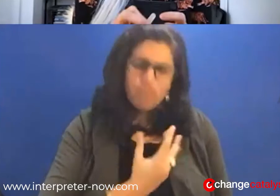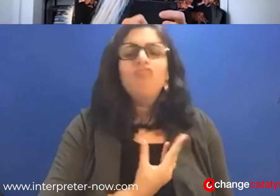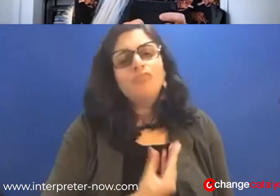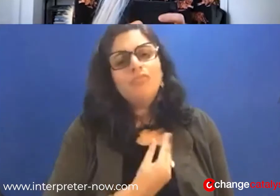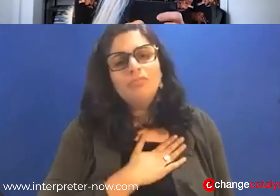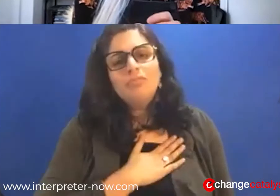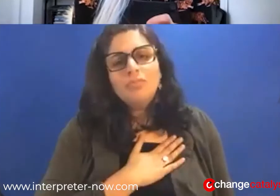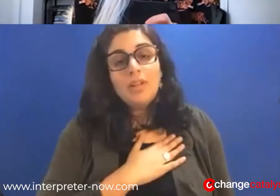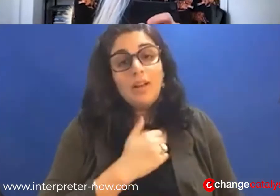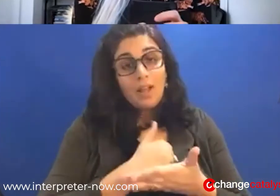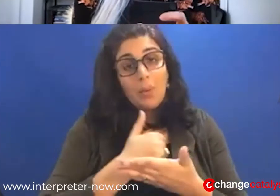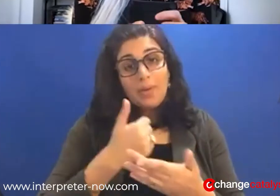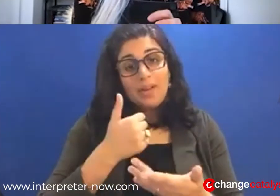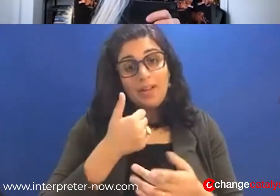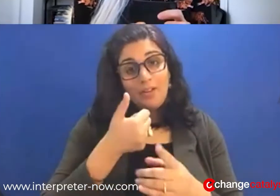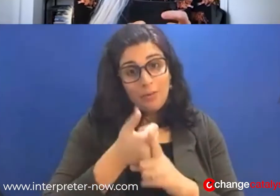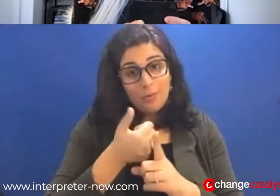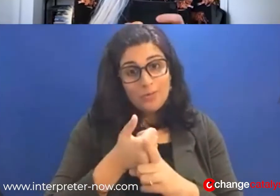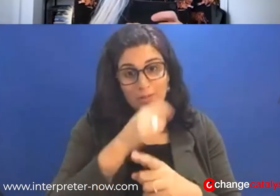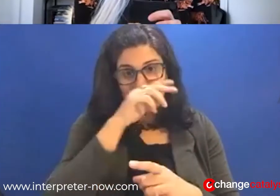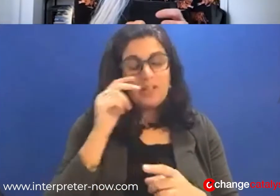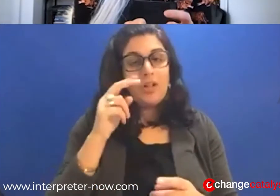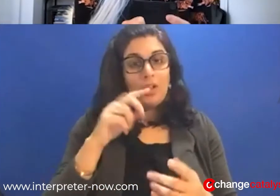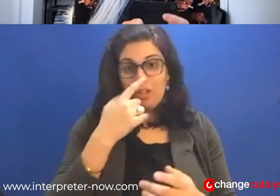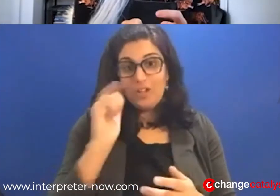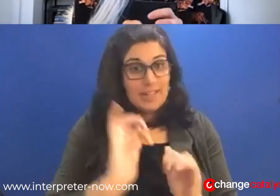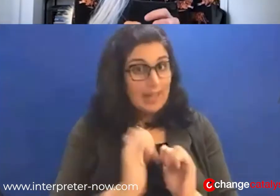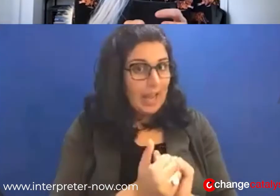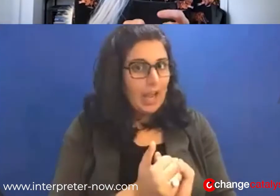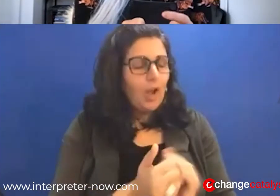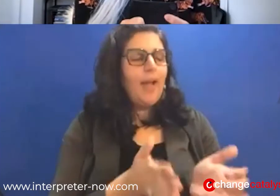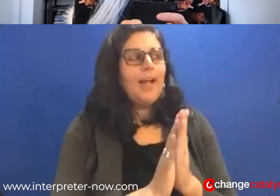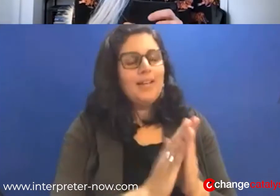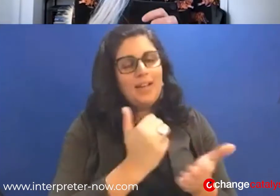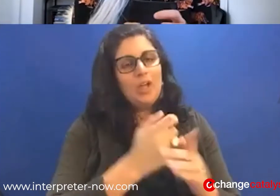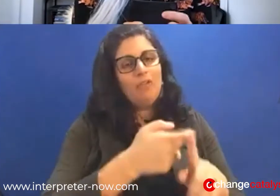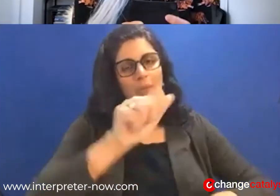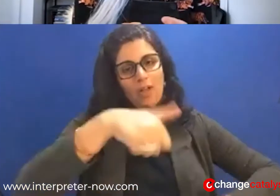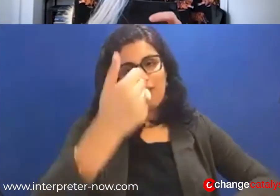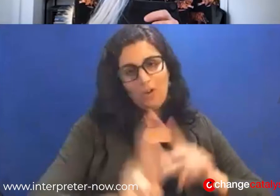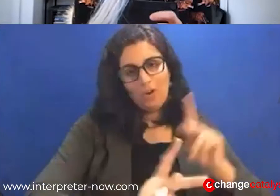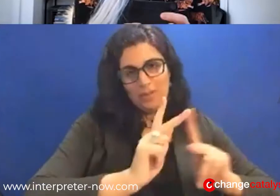And sometimes helping yourself looks like asking for help from others, right?